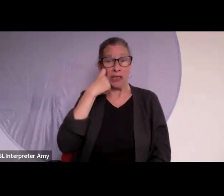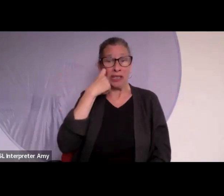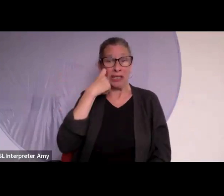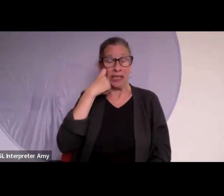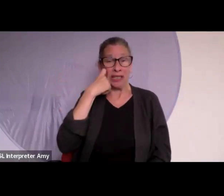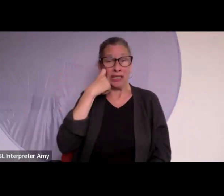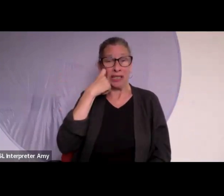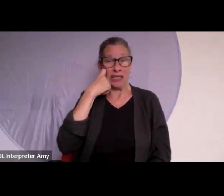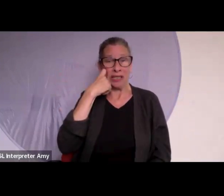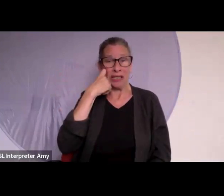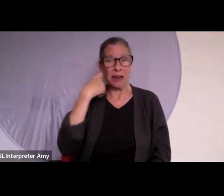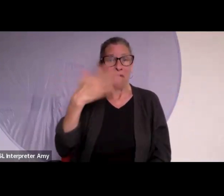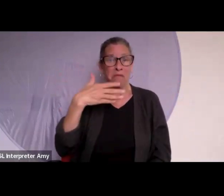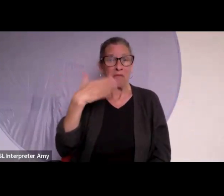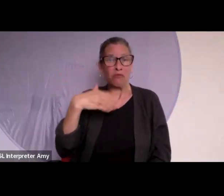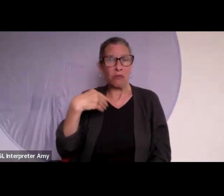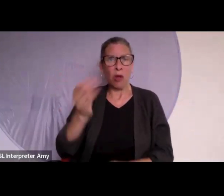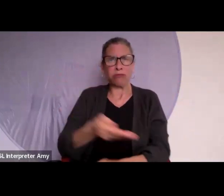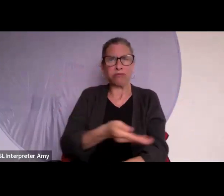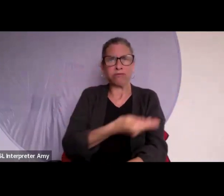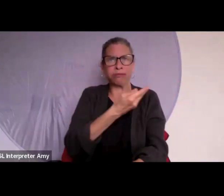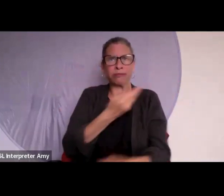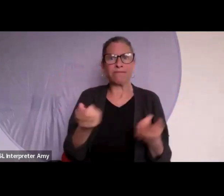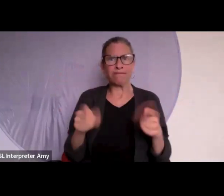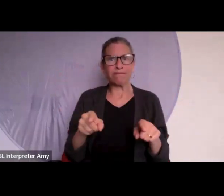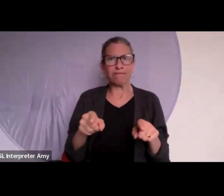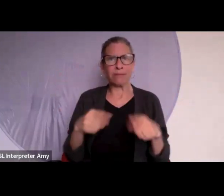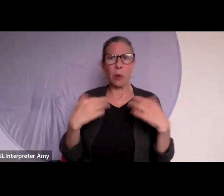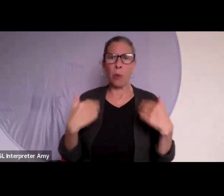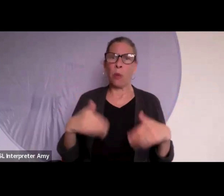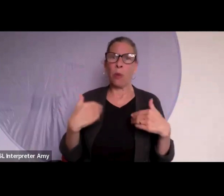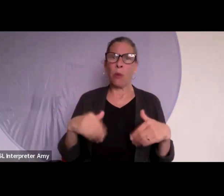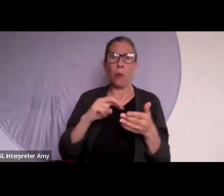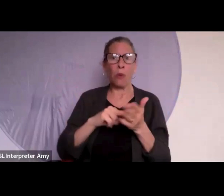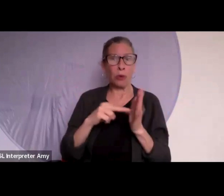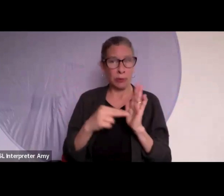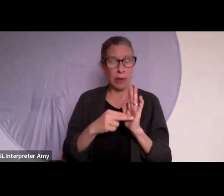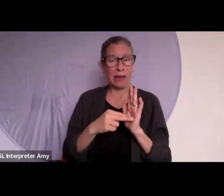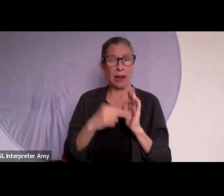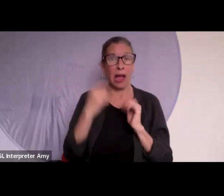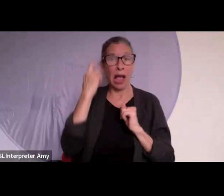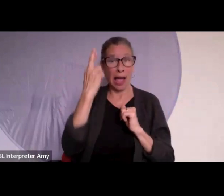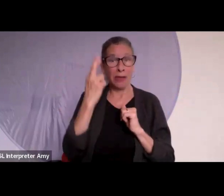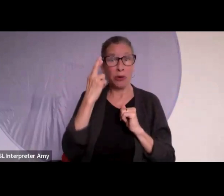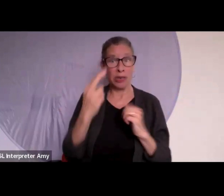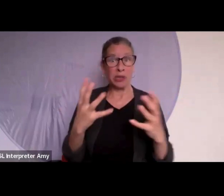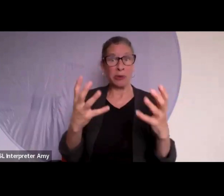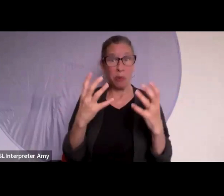we just had a major renovation, which allowed us first of all, and one of the reasons we wanted to do it was to make our space